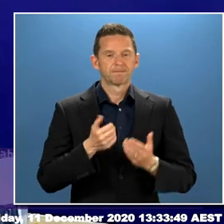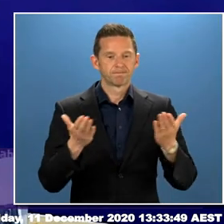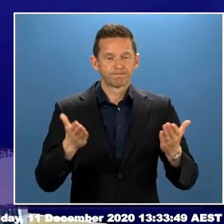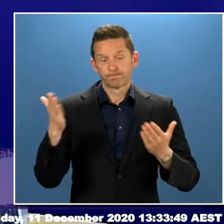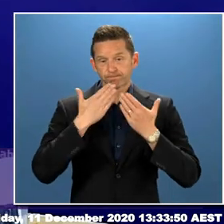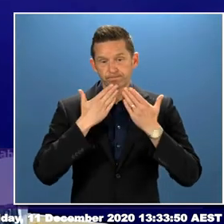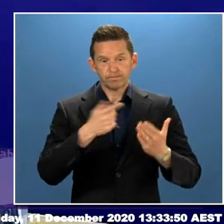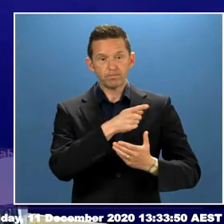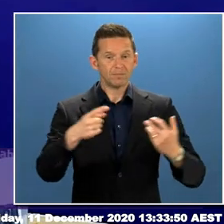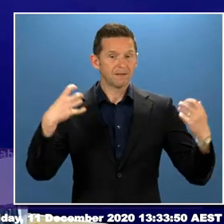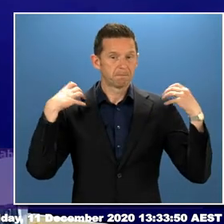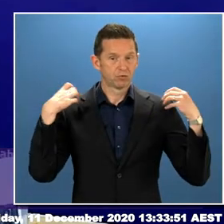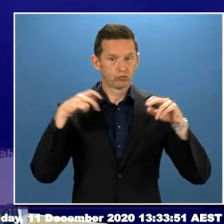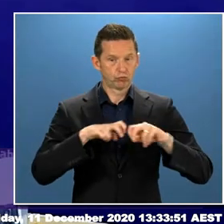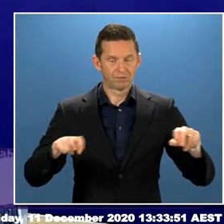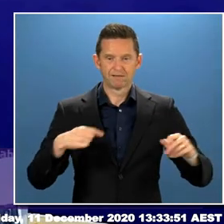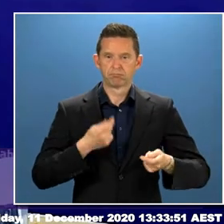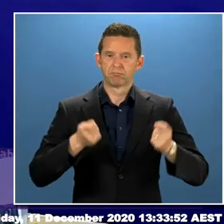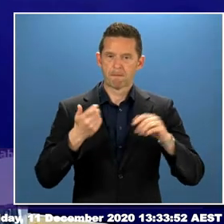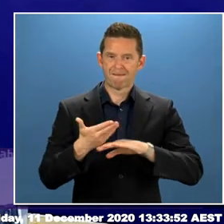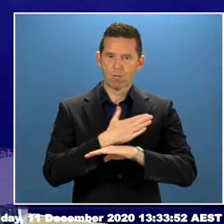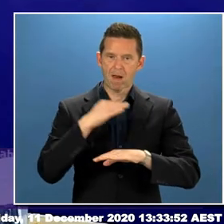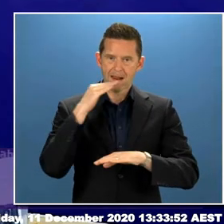As I mentioned before lunch, we concluded the evidence